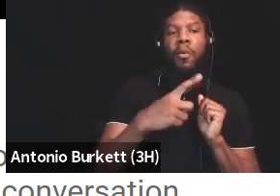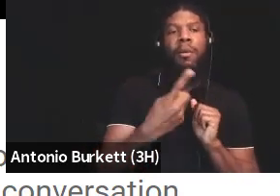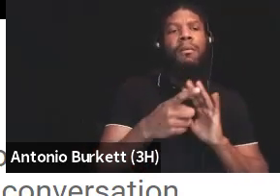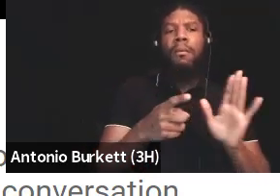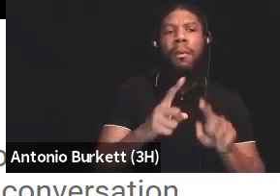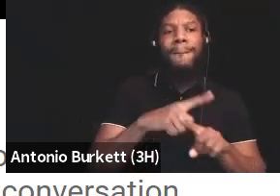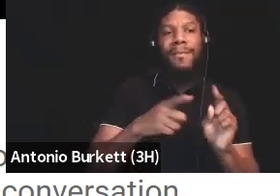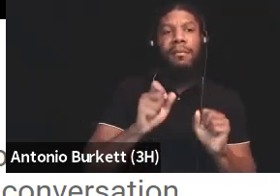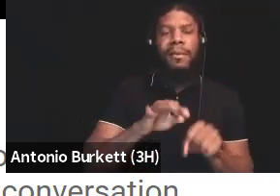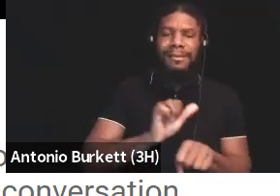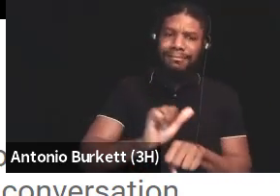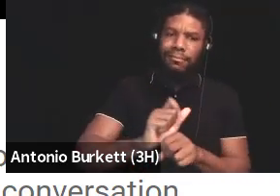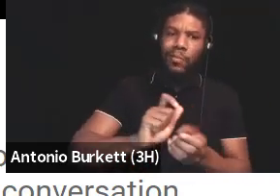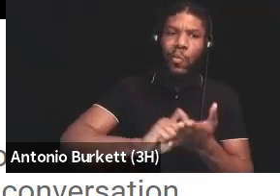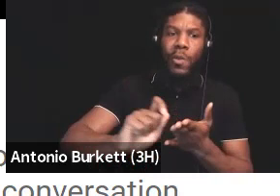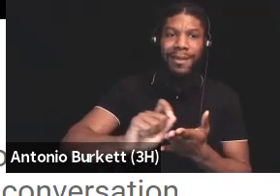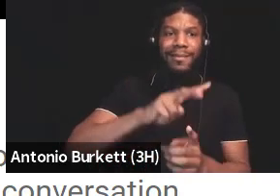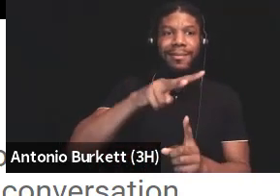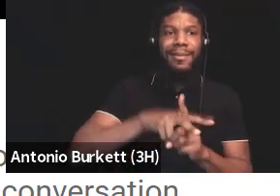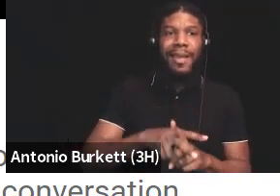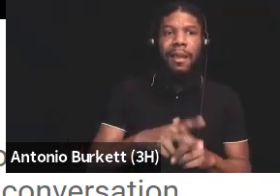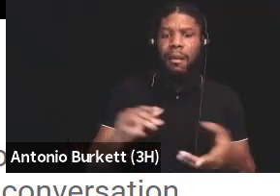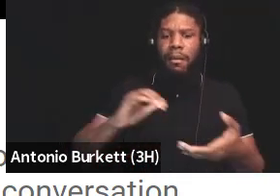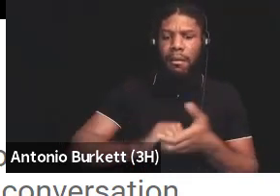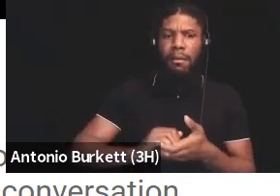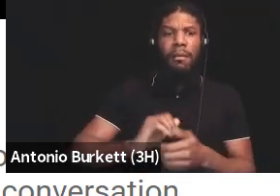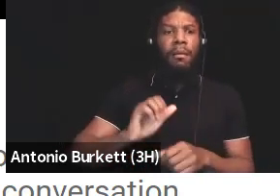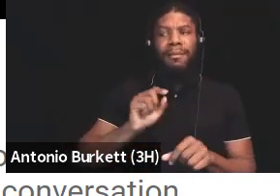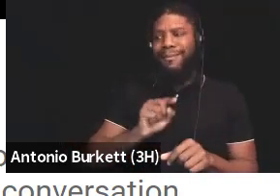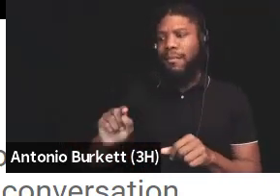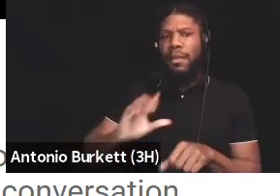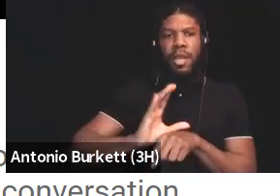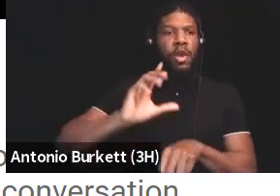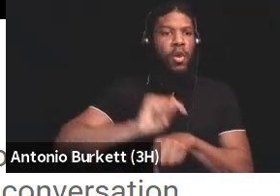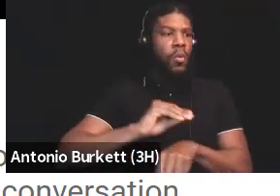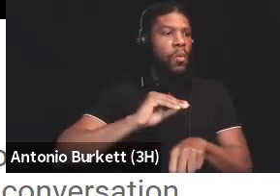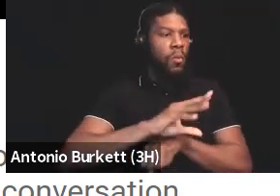Why not consult with the writing center on your assignment? Because you guys understand